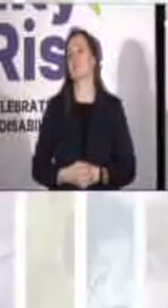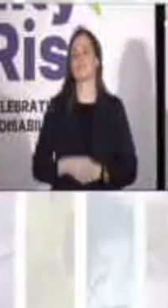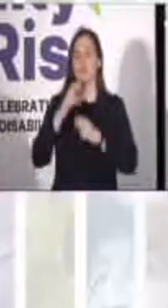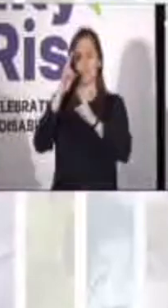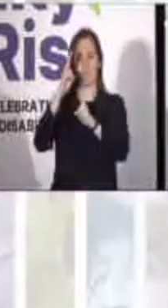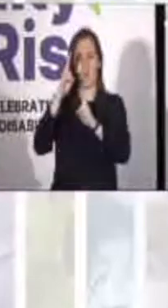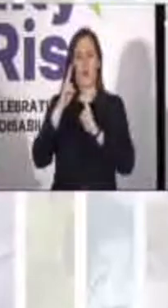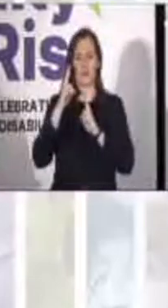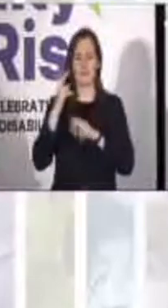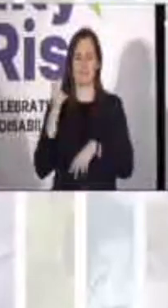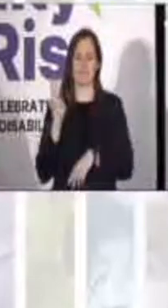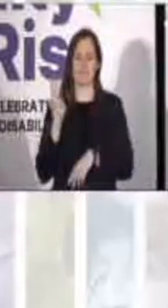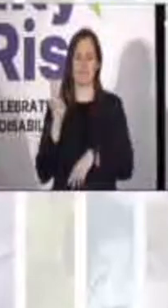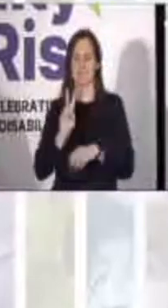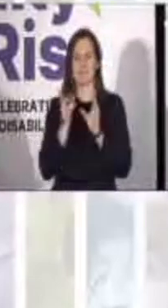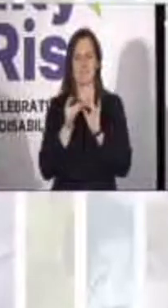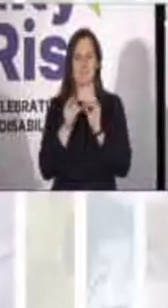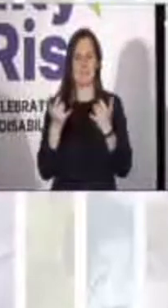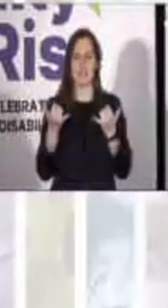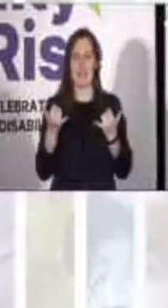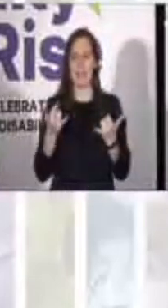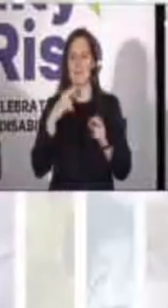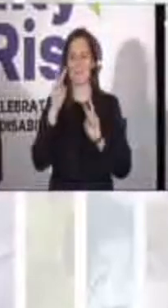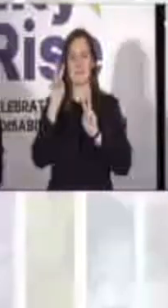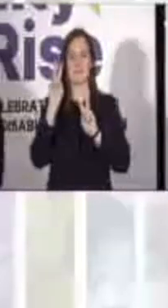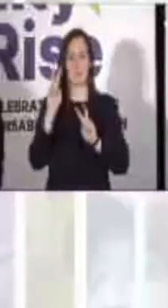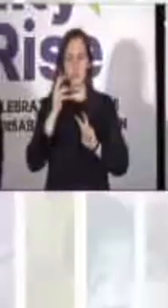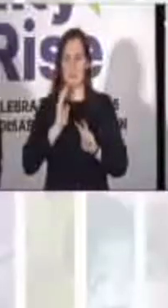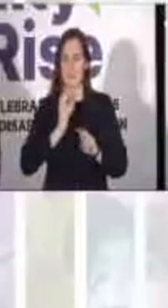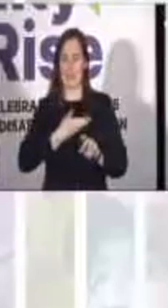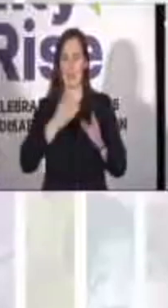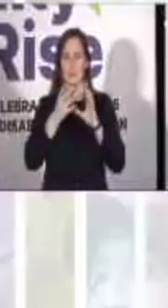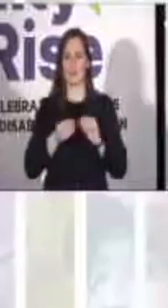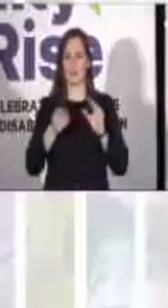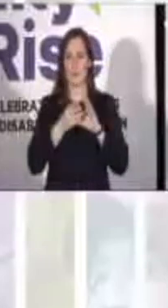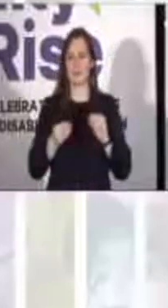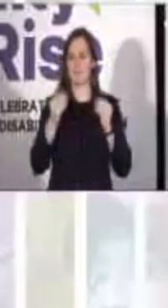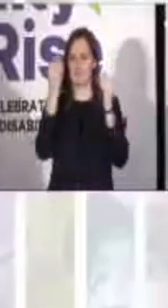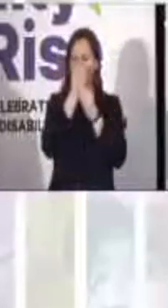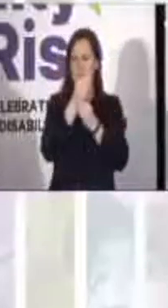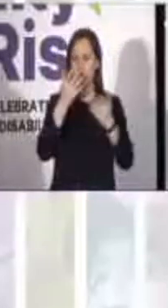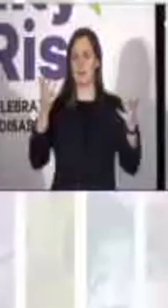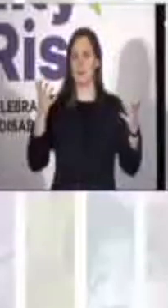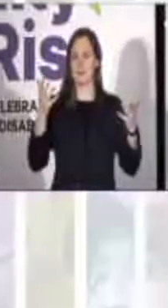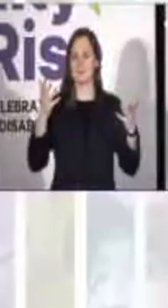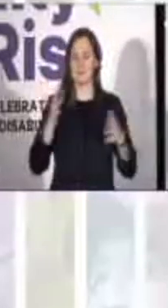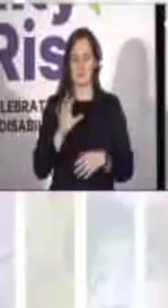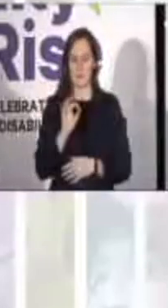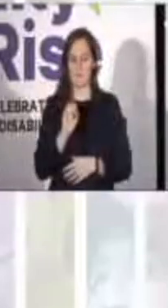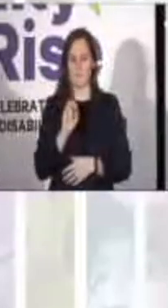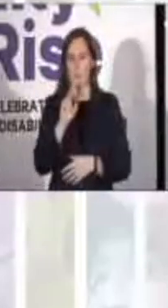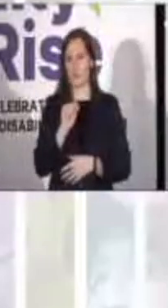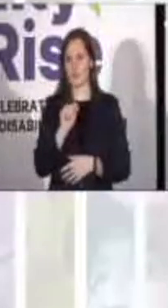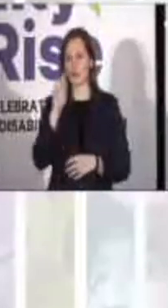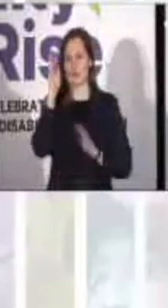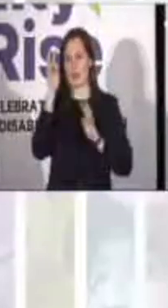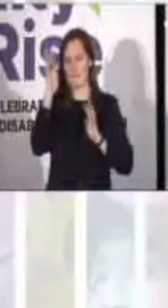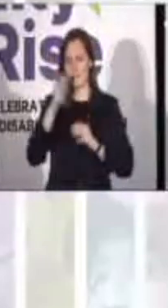AND I LOOK FORWARD TO SHARING A PIECE OF OUR STORY HERE AT FORWARD CREATIVE. THE PIECE OF THE STORY WHERE WE HAVE THE OPPORTUNITY